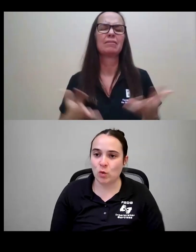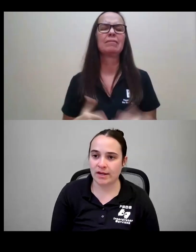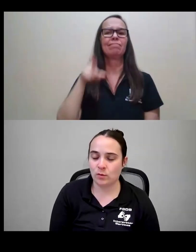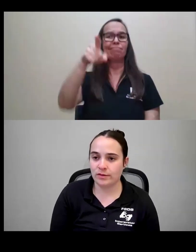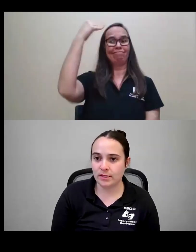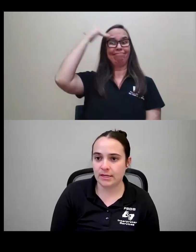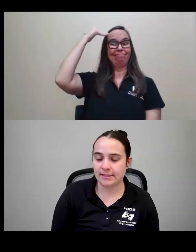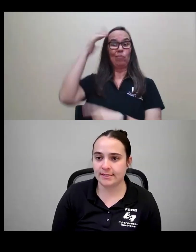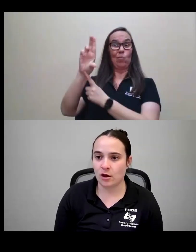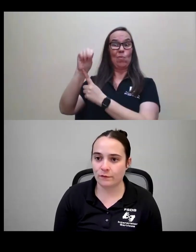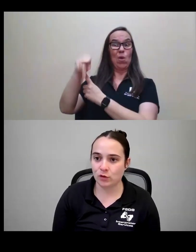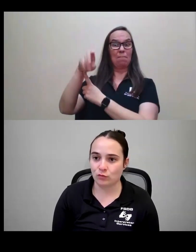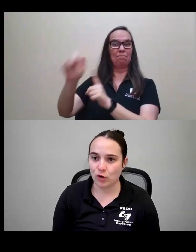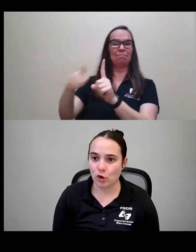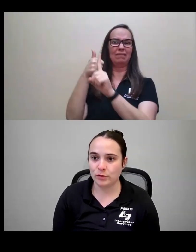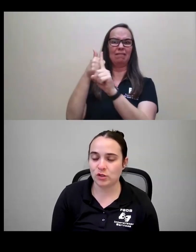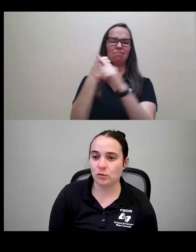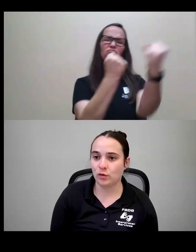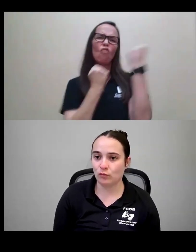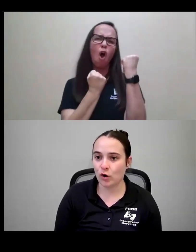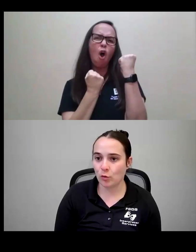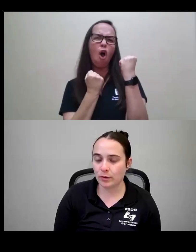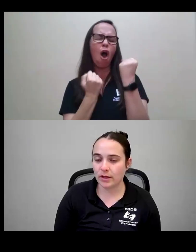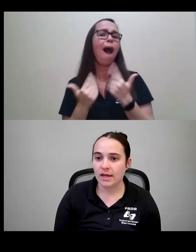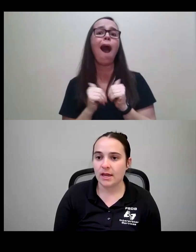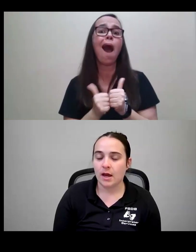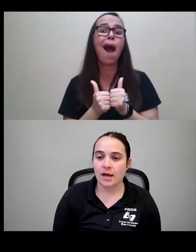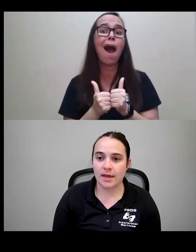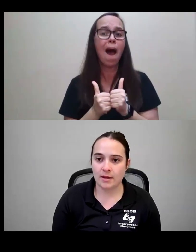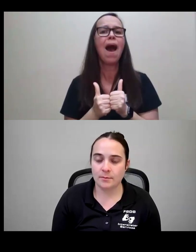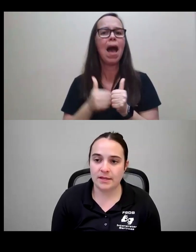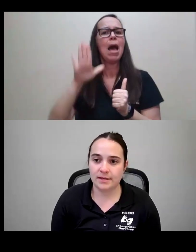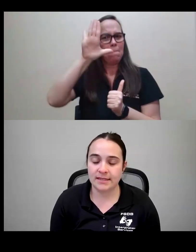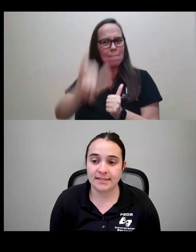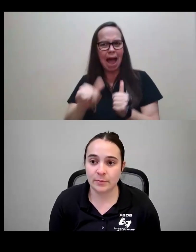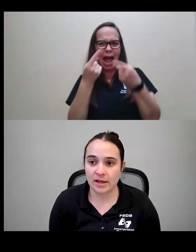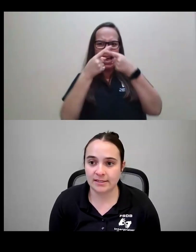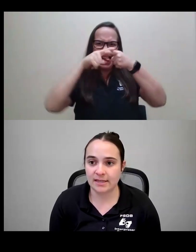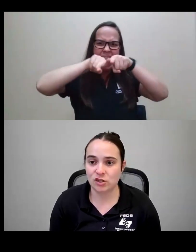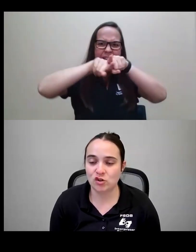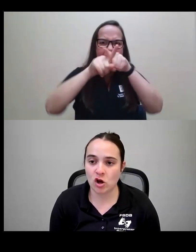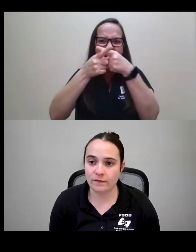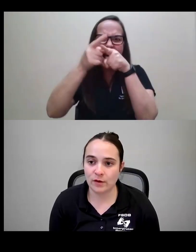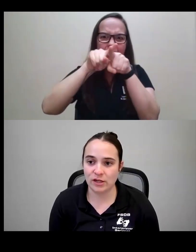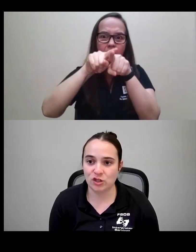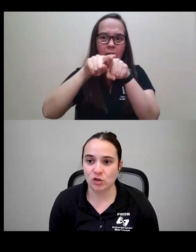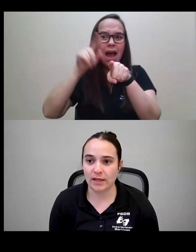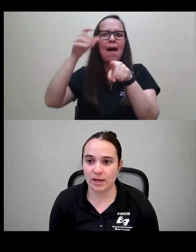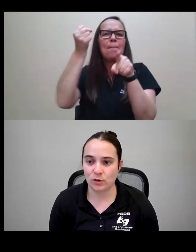intertwin with itself, the rope. So the rope again means and symbolizes that strong foundational